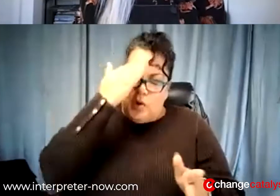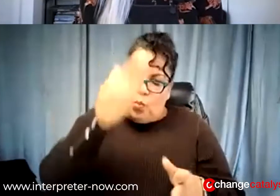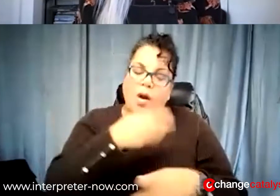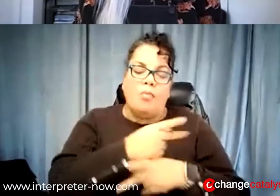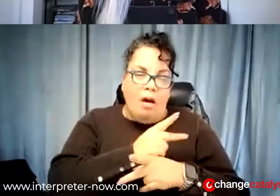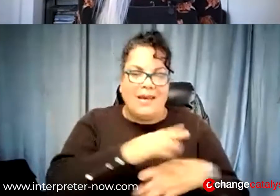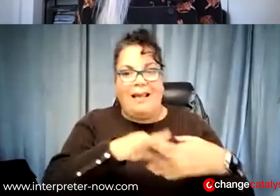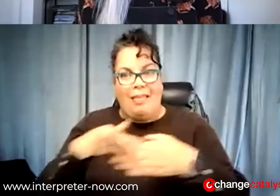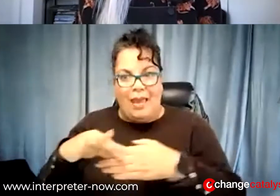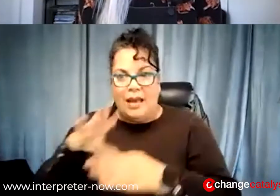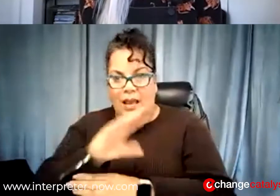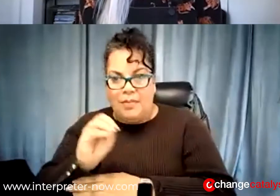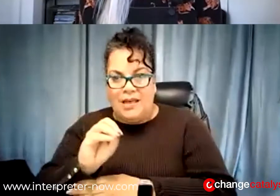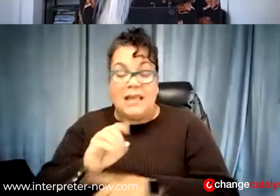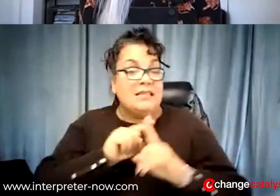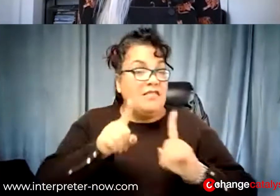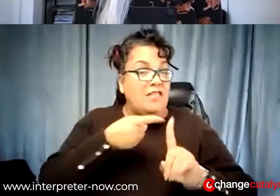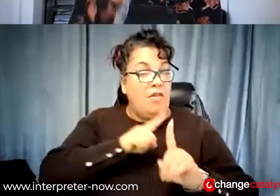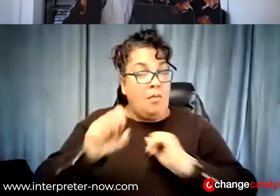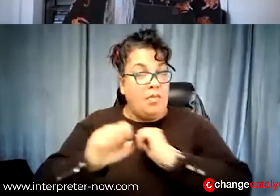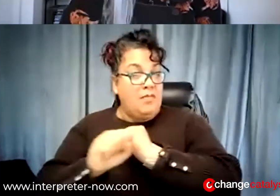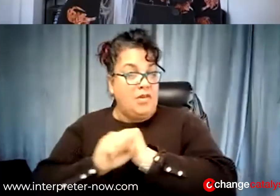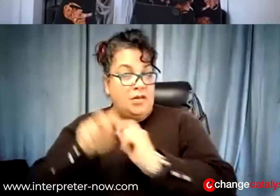One thing that's different from a marketing standpoint in terms, especially in the startup